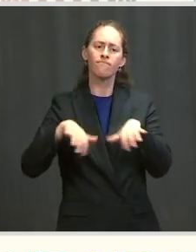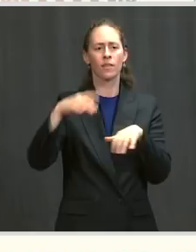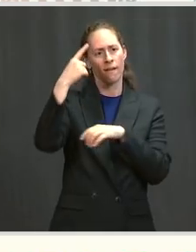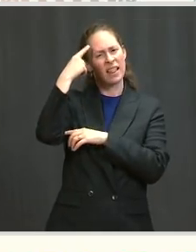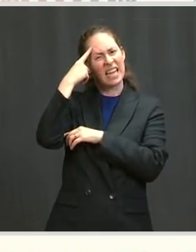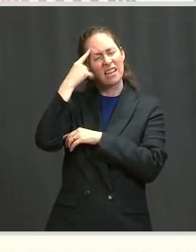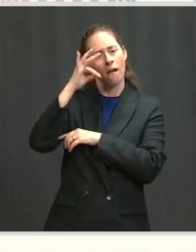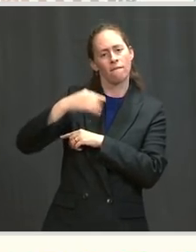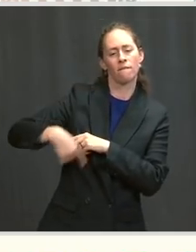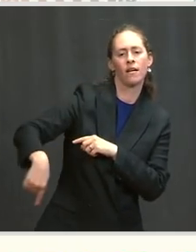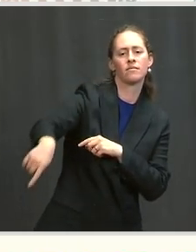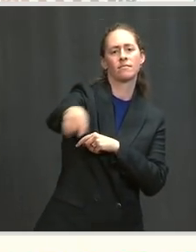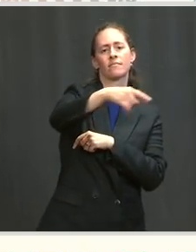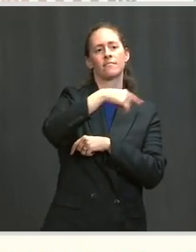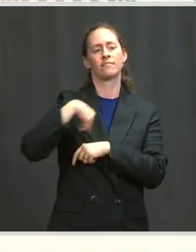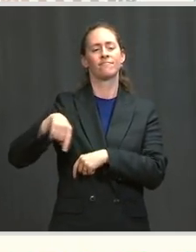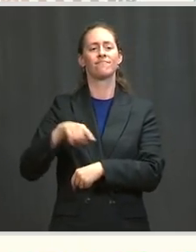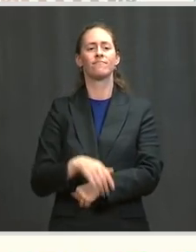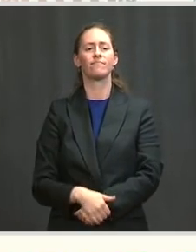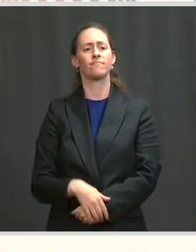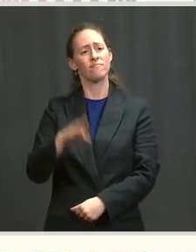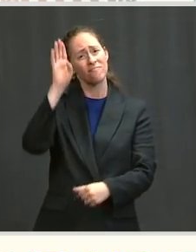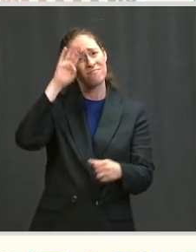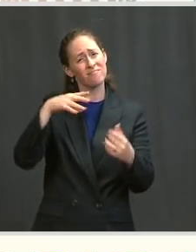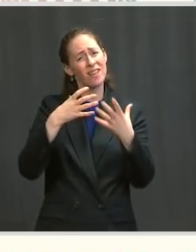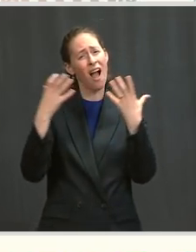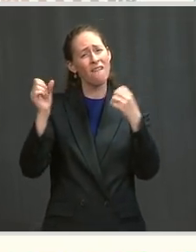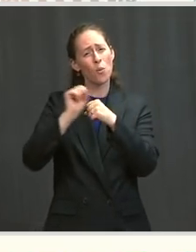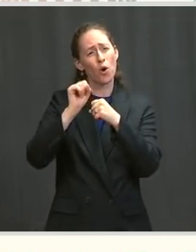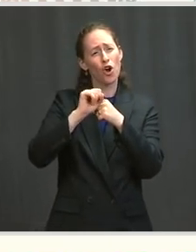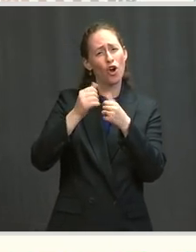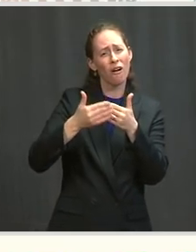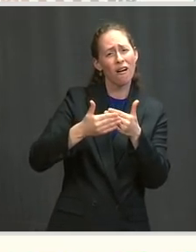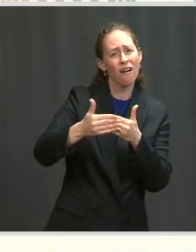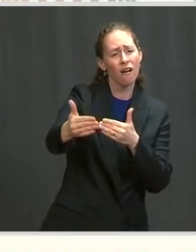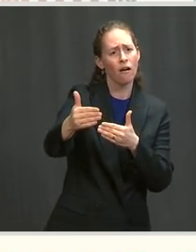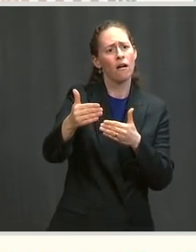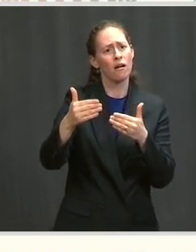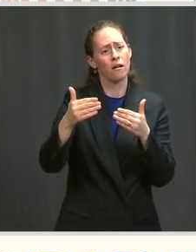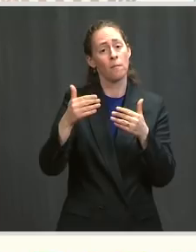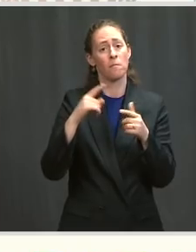Well, we know there's work to be done, these efforts are deeply meaningful to so many young people like me.